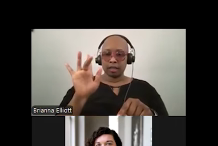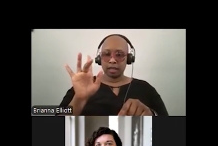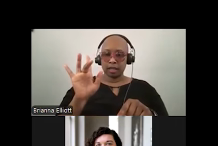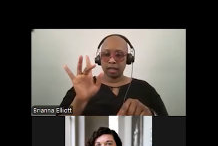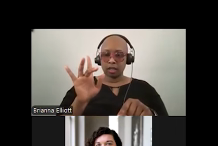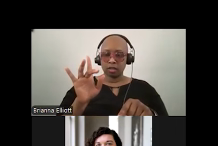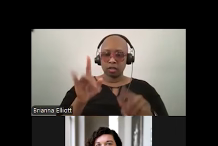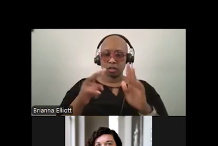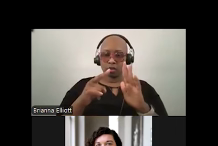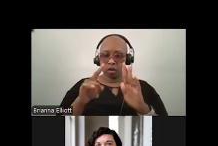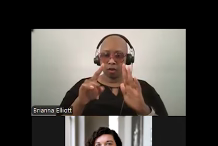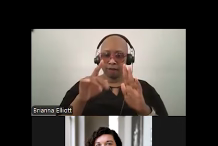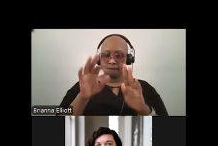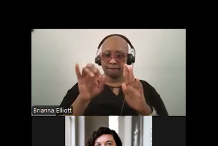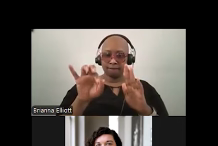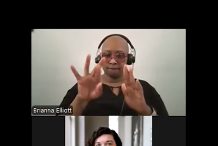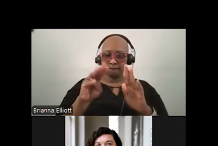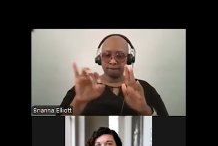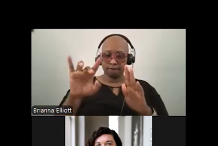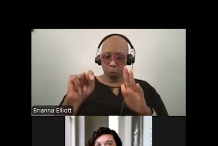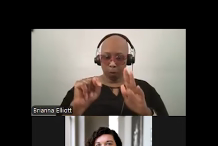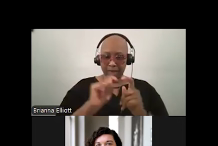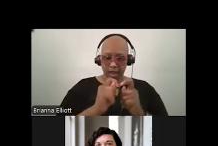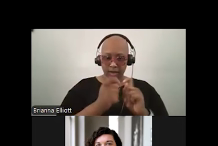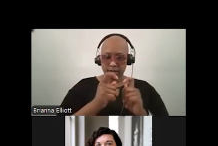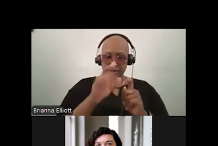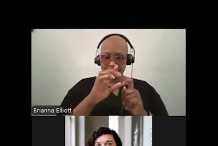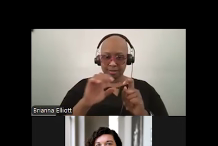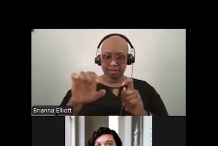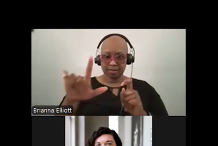So, I'm going to hit format cell and I'm going to choose for negative numbers that I'm going